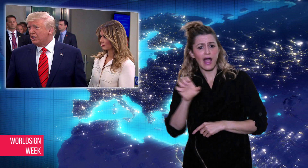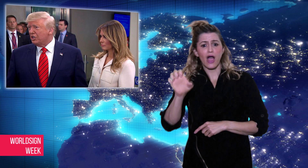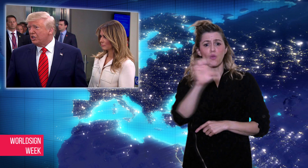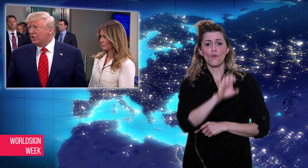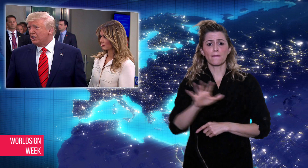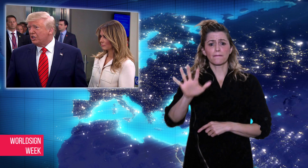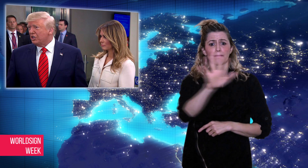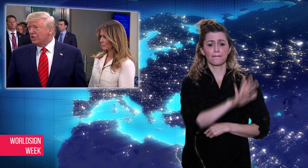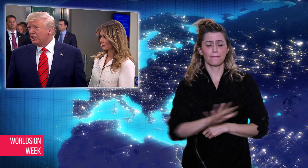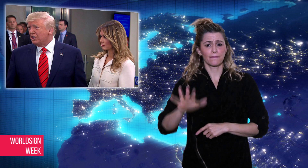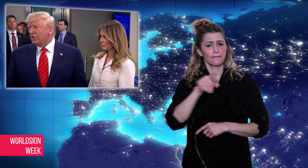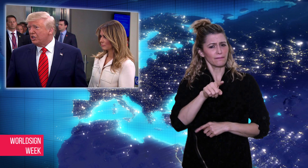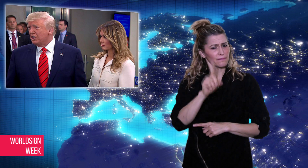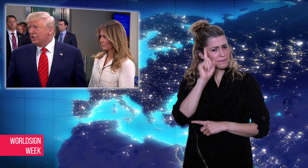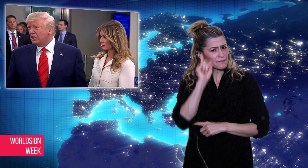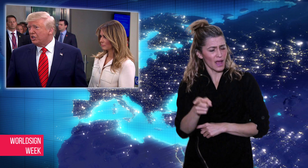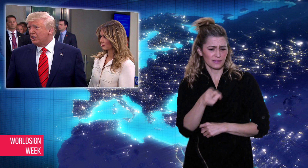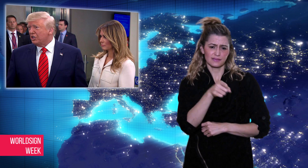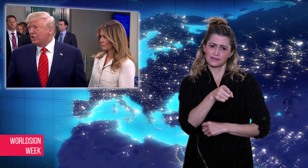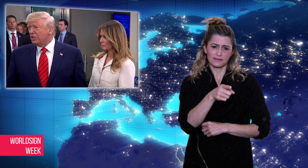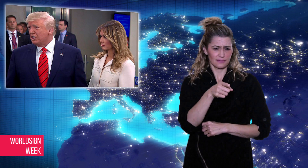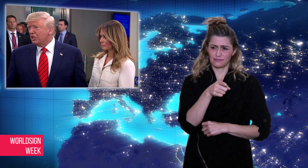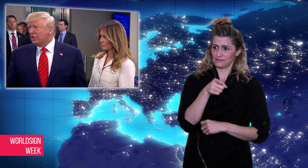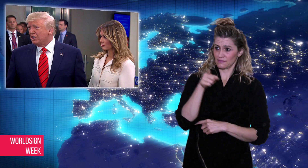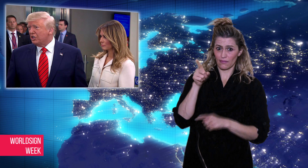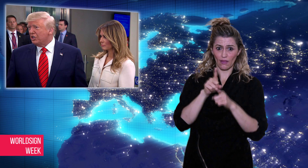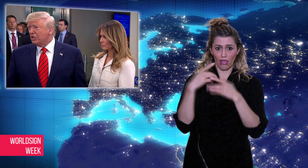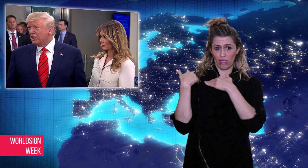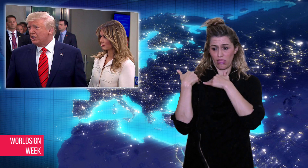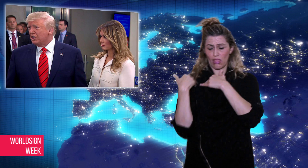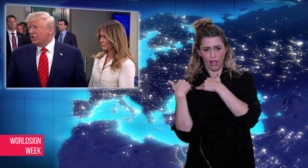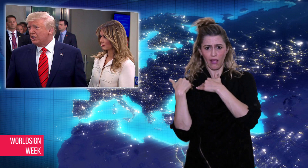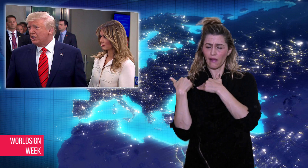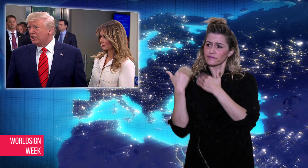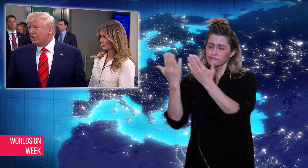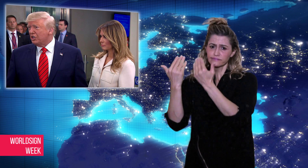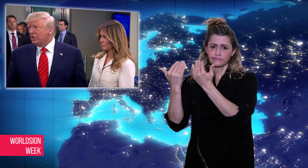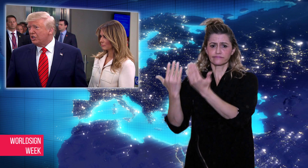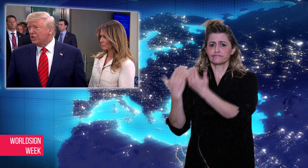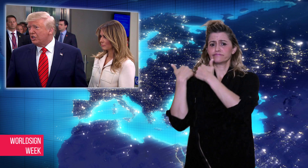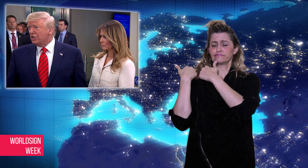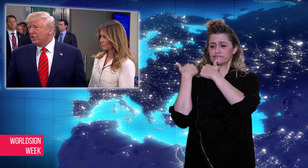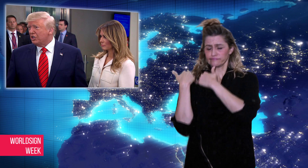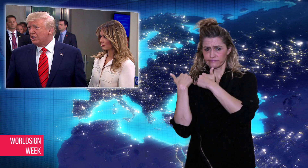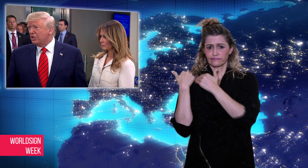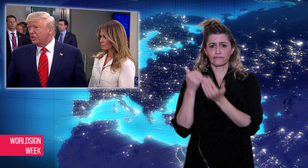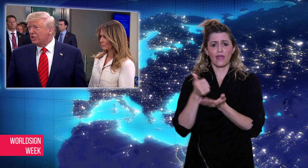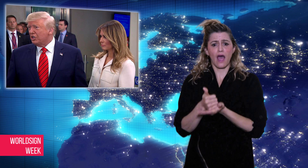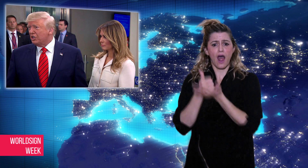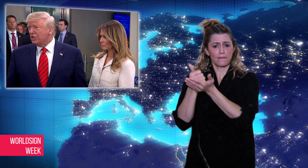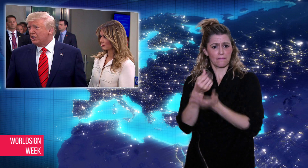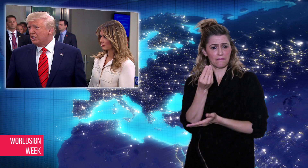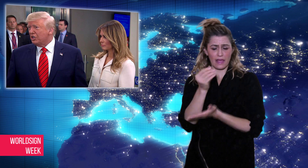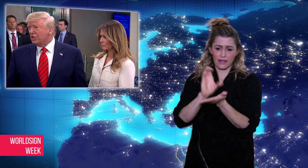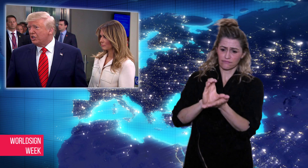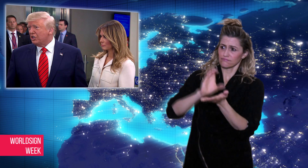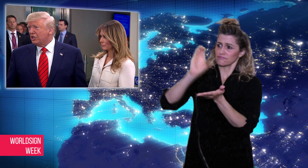and that Europe should share burden